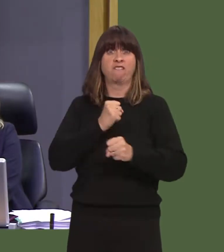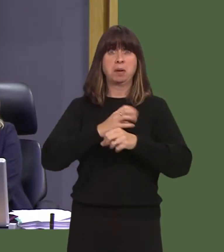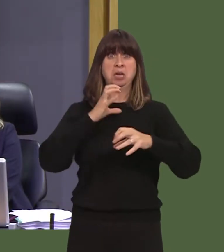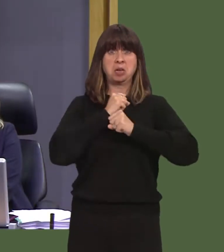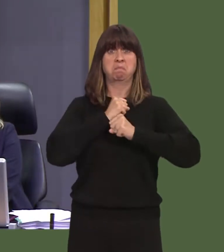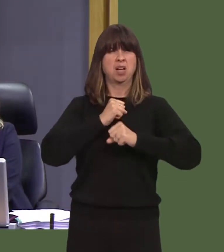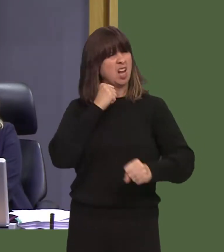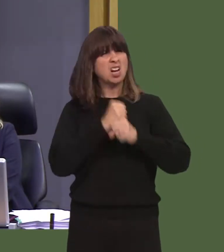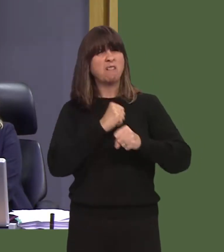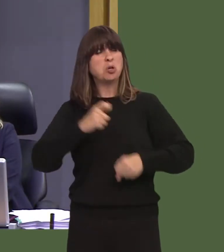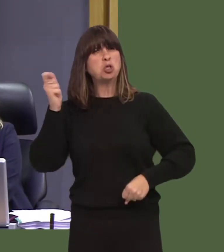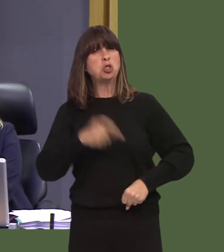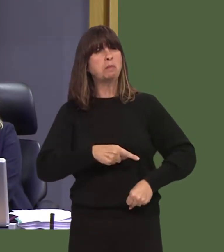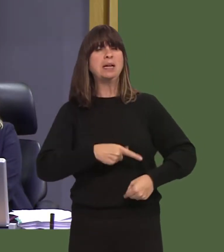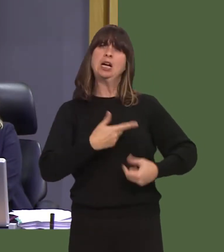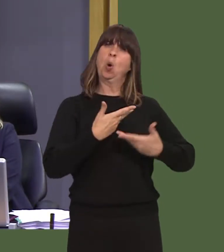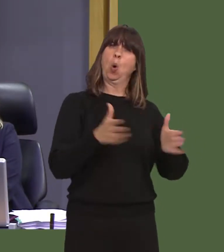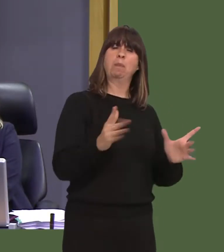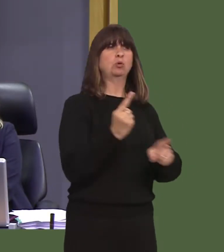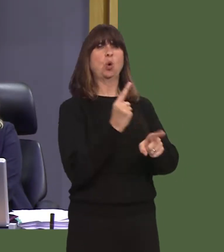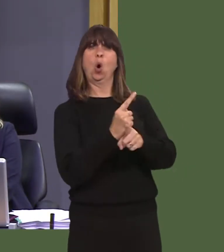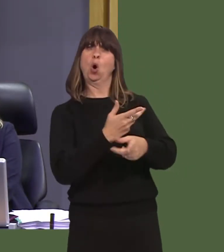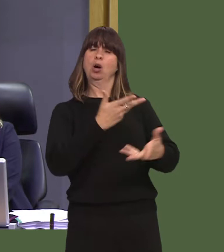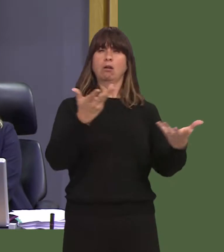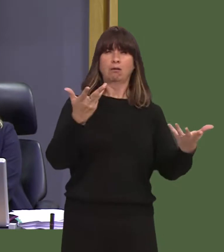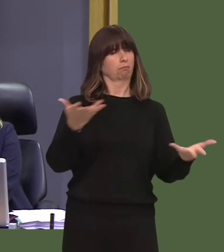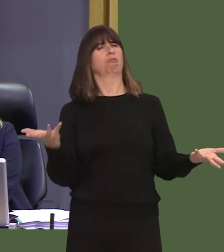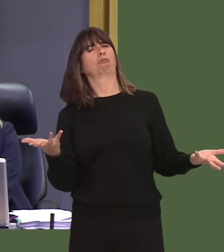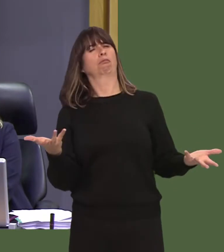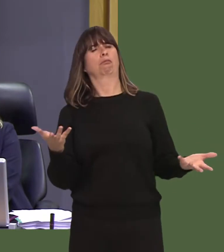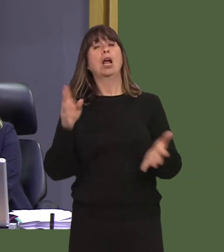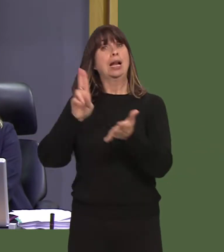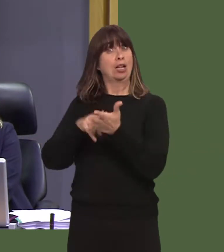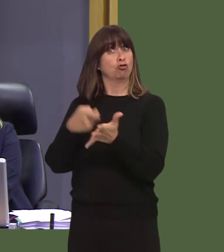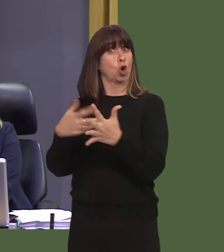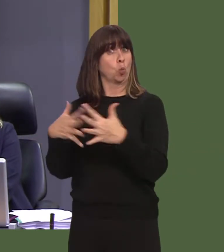is meant to be acting in the public interest. Now, let's turn to Natural Resources Wales.